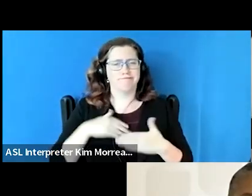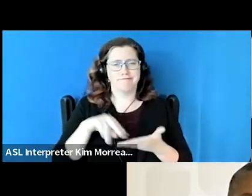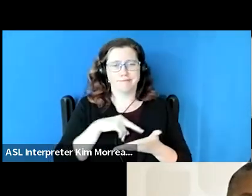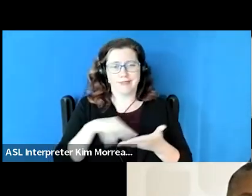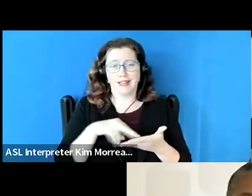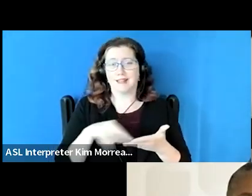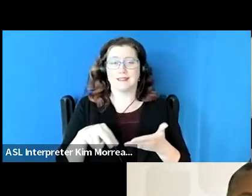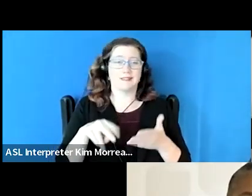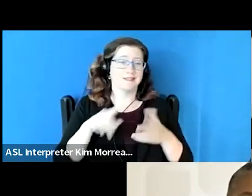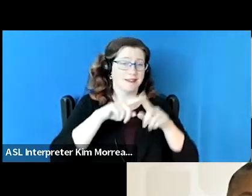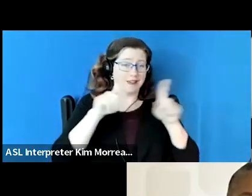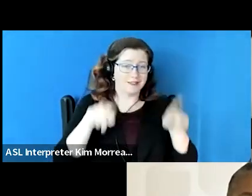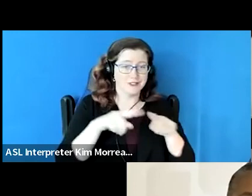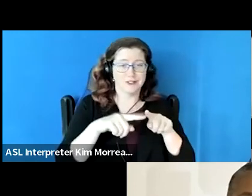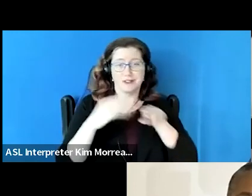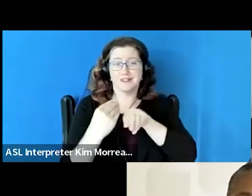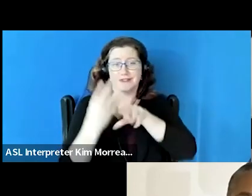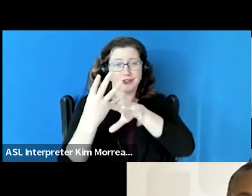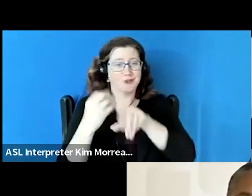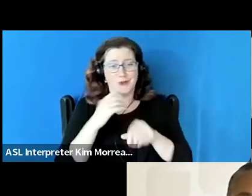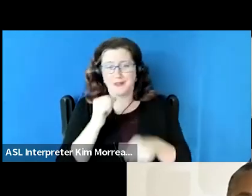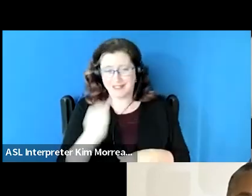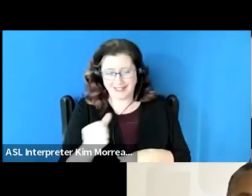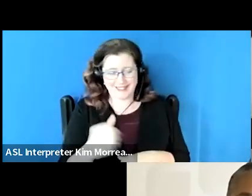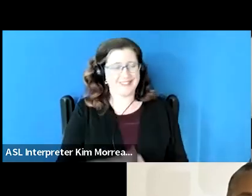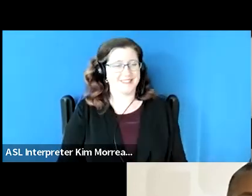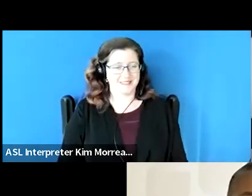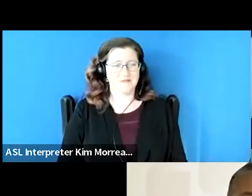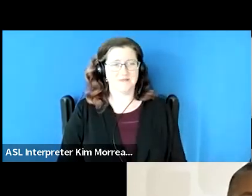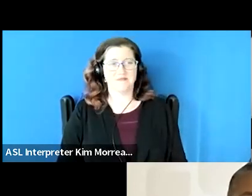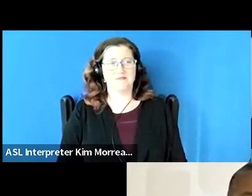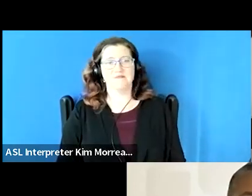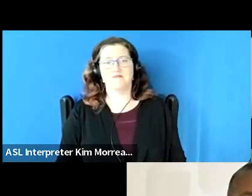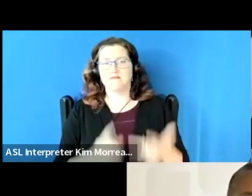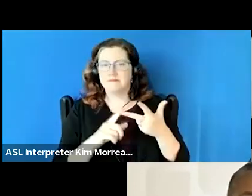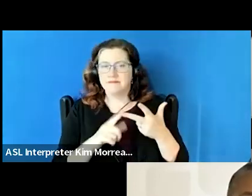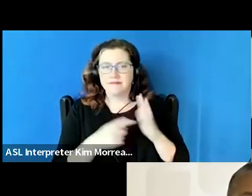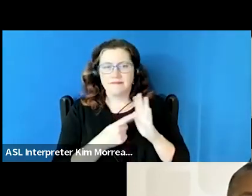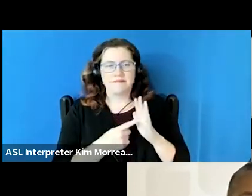off screen, or however you wanna do it we'll do different nutrition conversations.